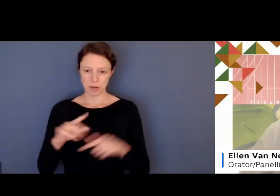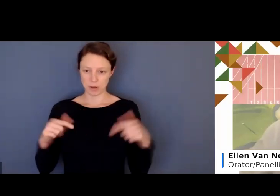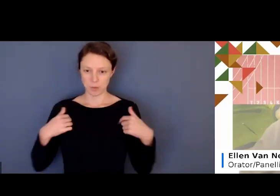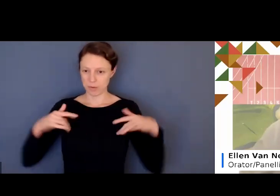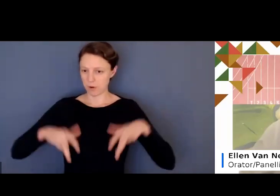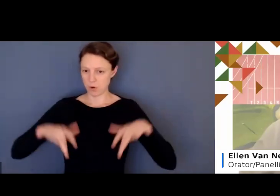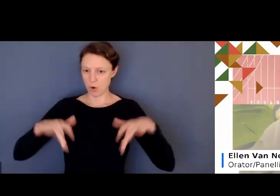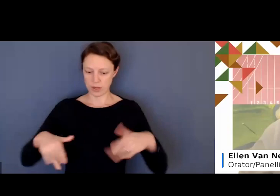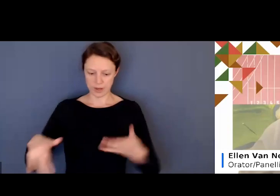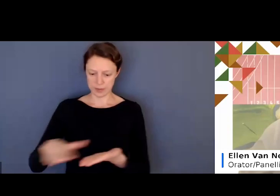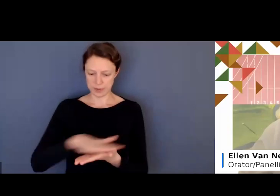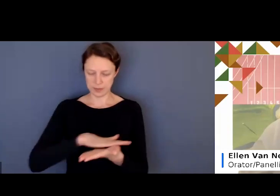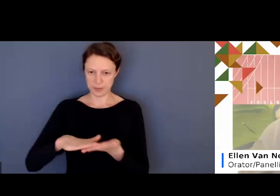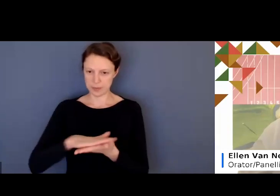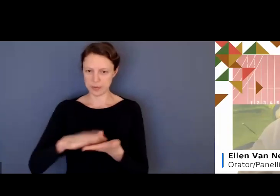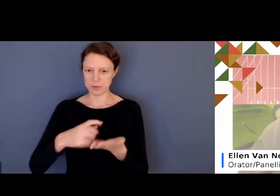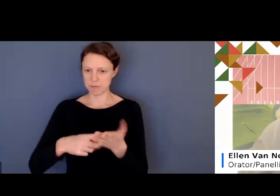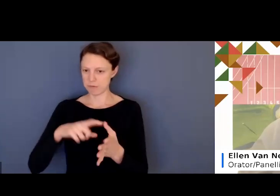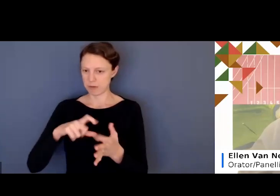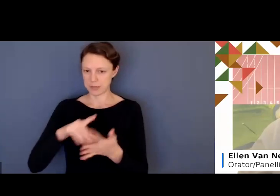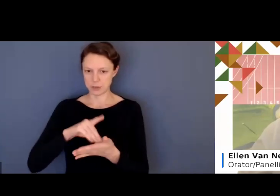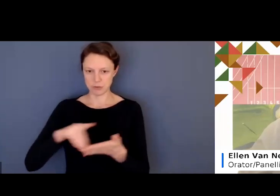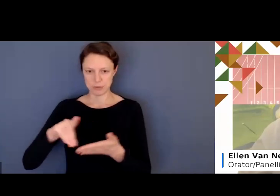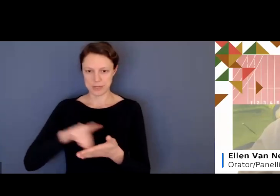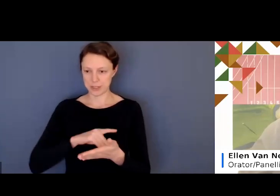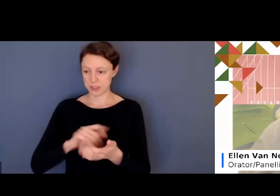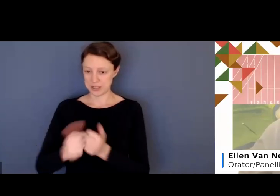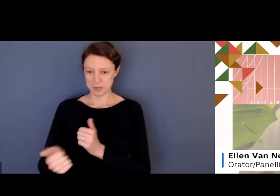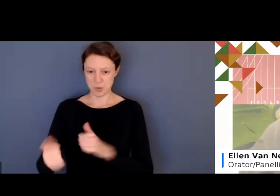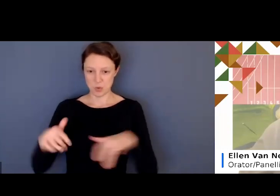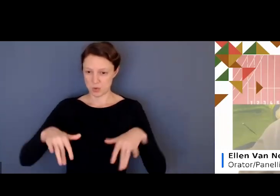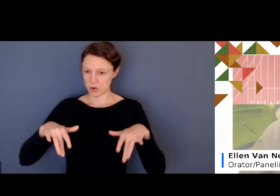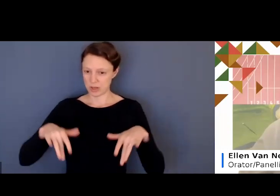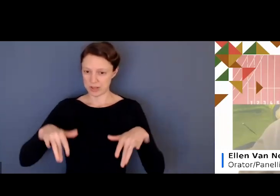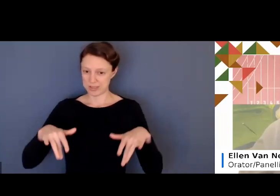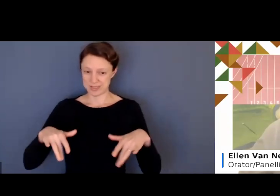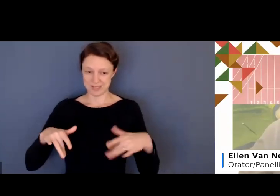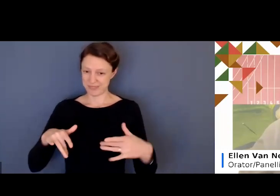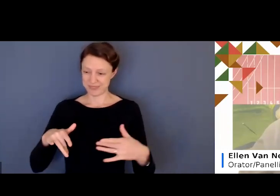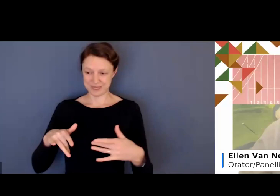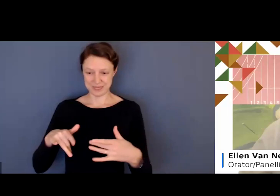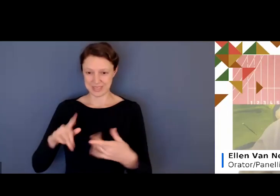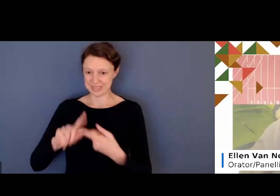racism in sport and we are not even close to doing so.